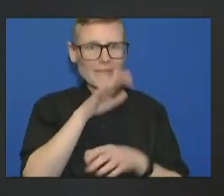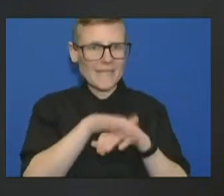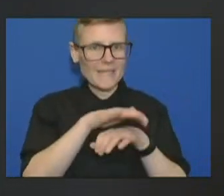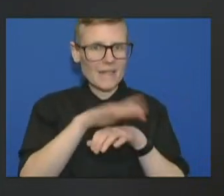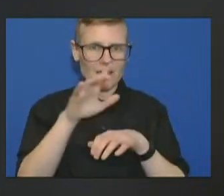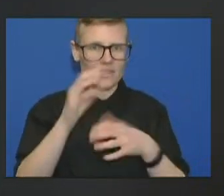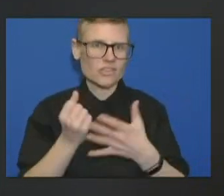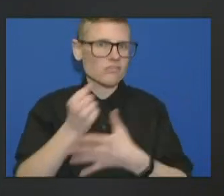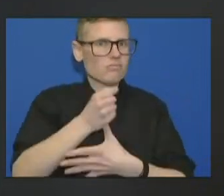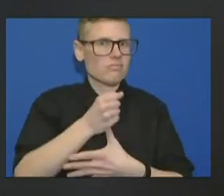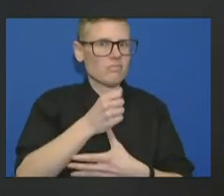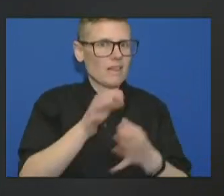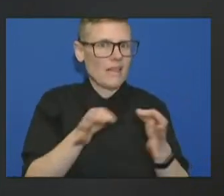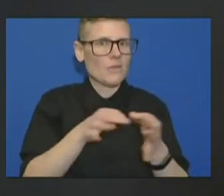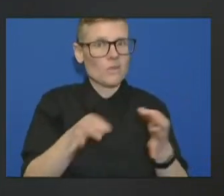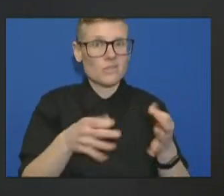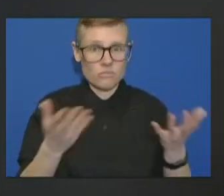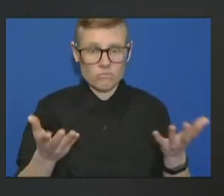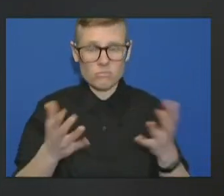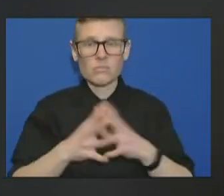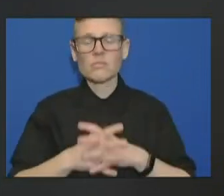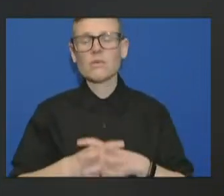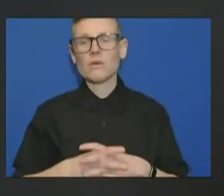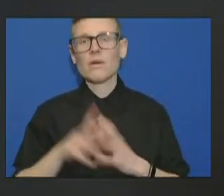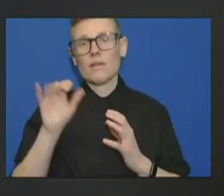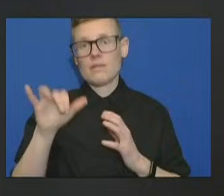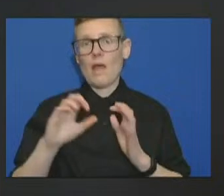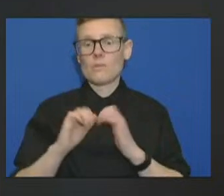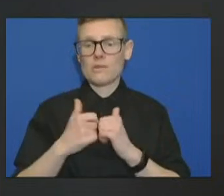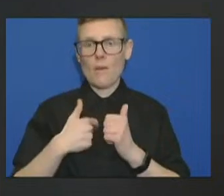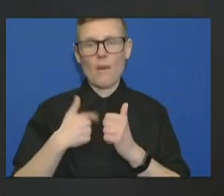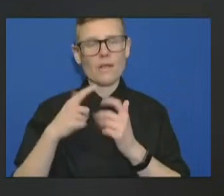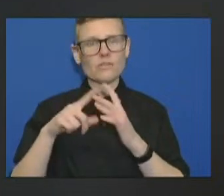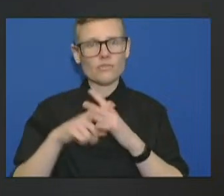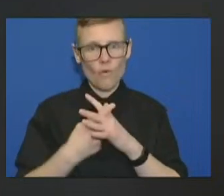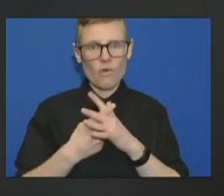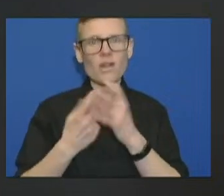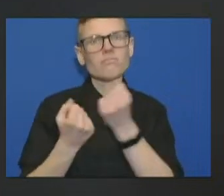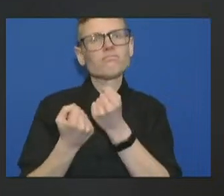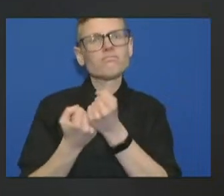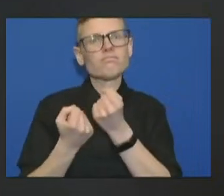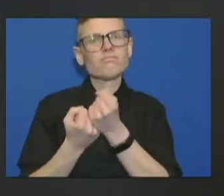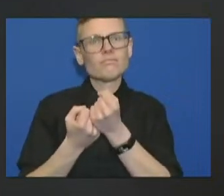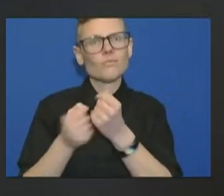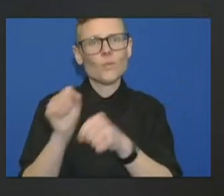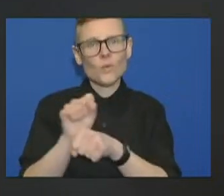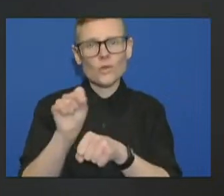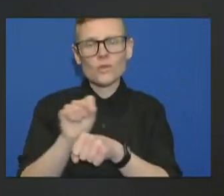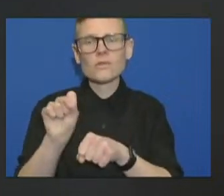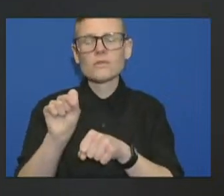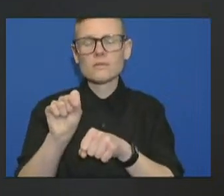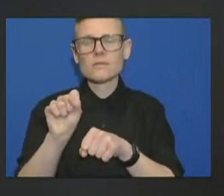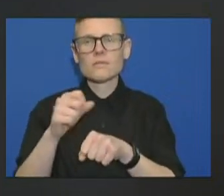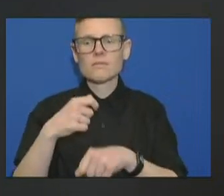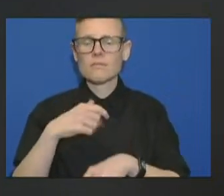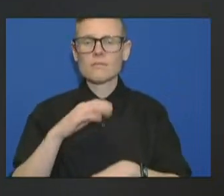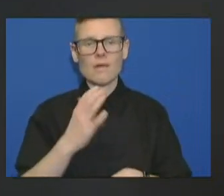teacher for student who do not speak English as their first